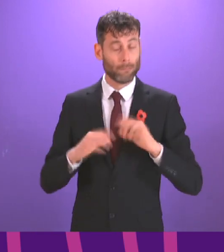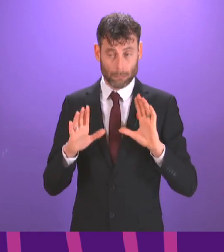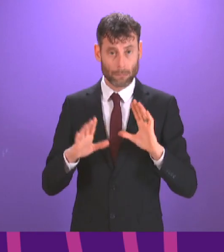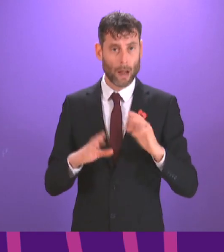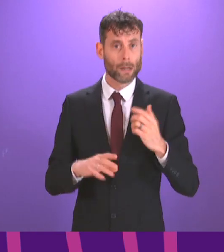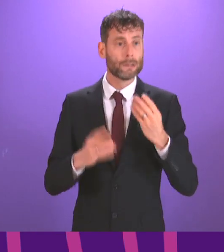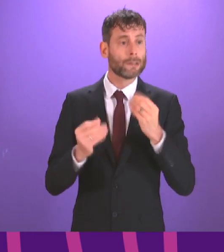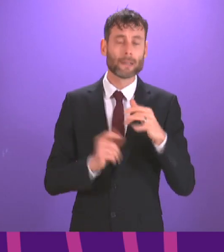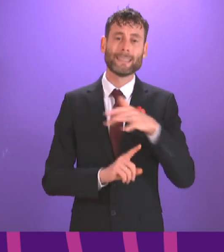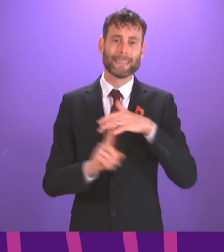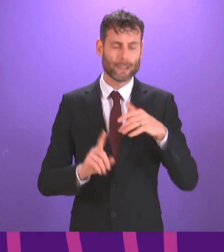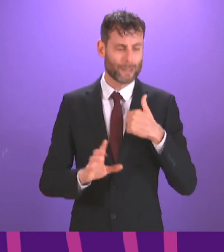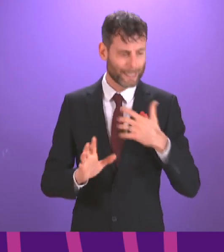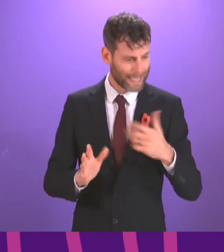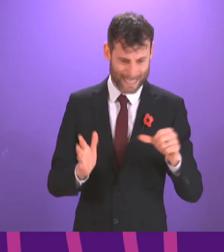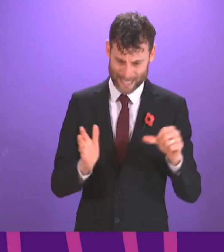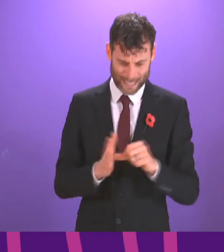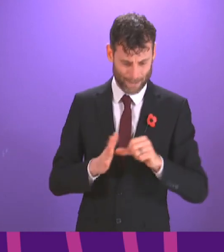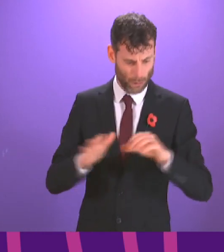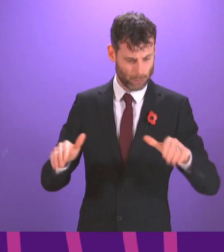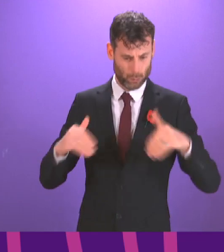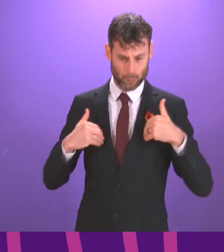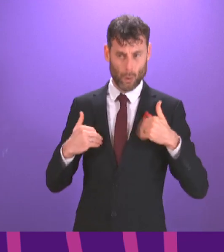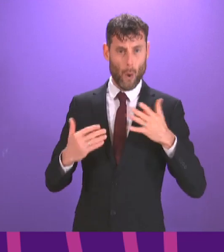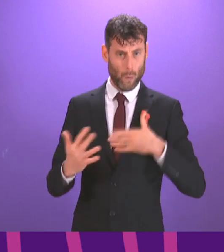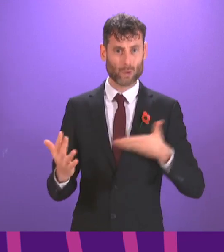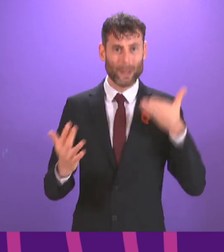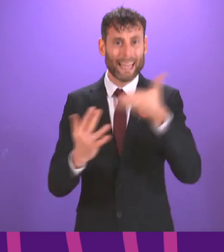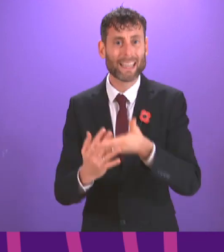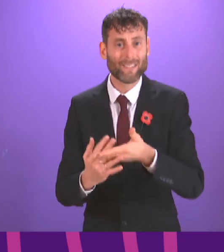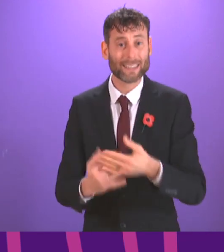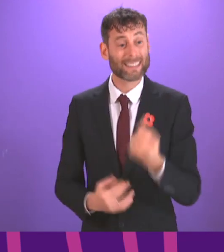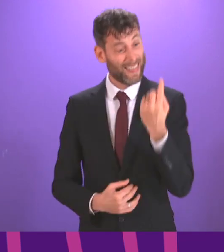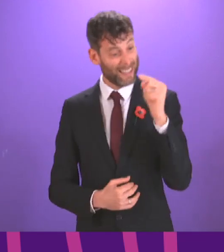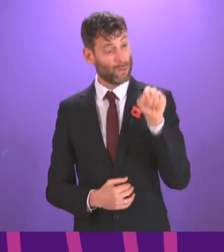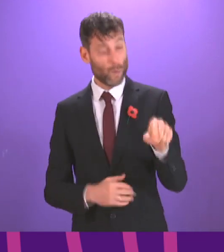where I find that much more difficult compared with others, and this is one such case. My